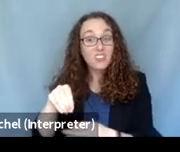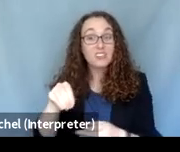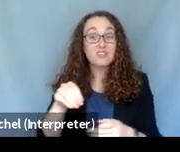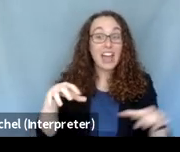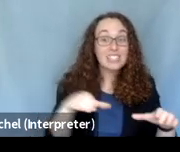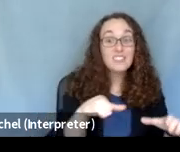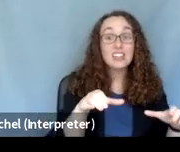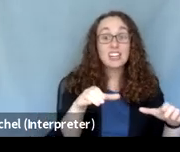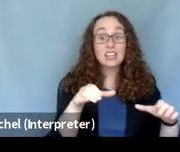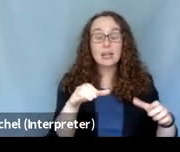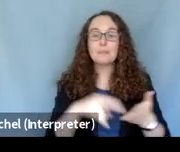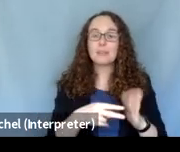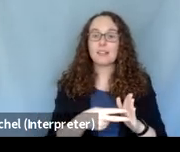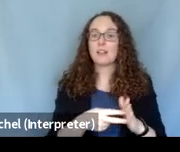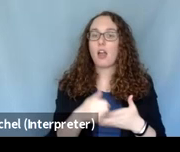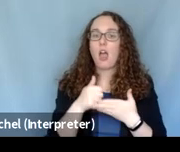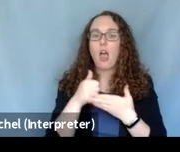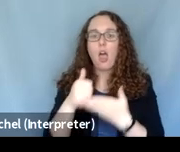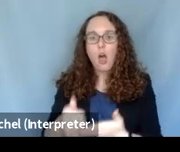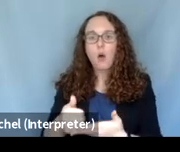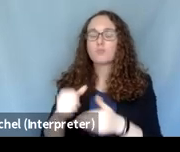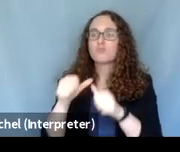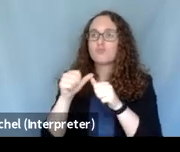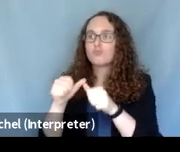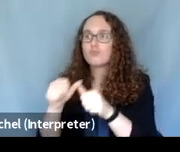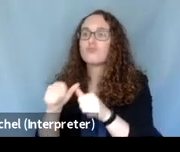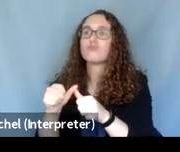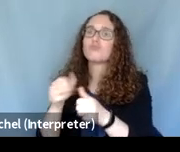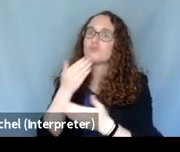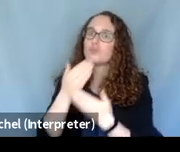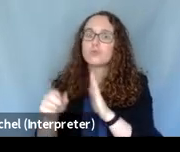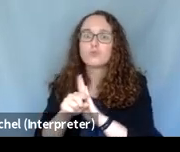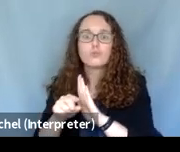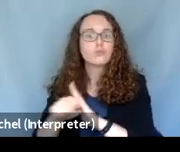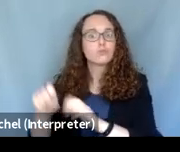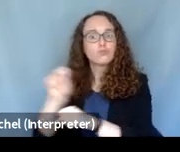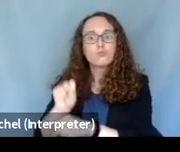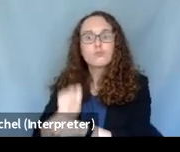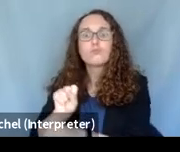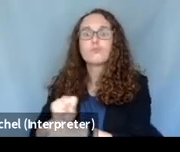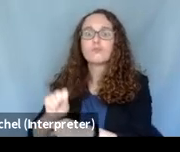in their student education, and accomplish and reach their student goals